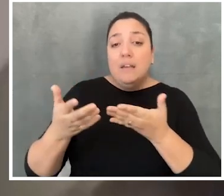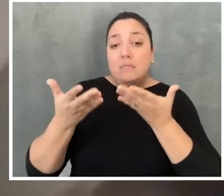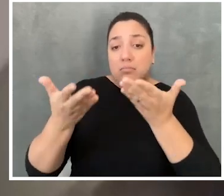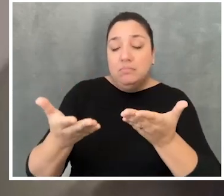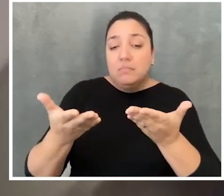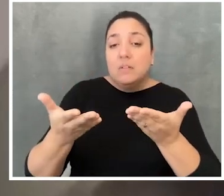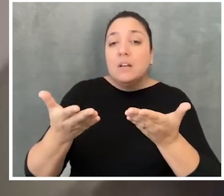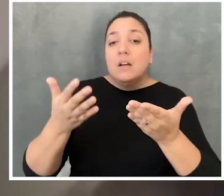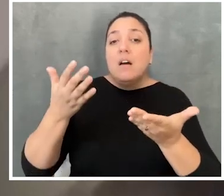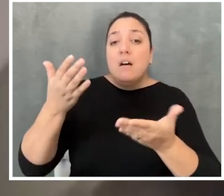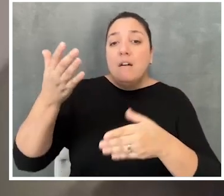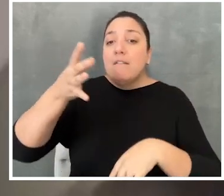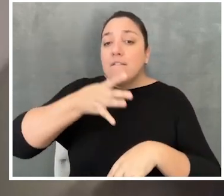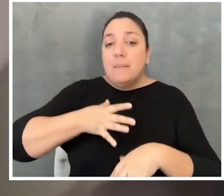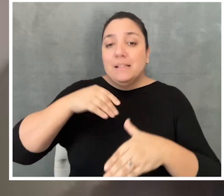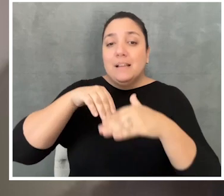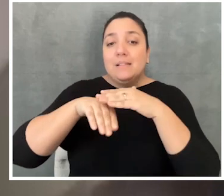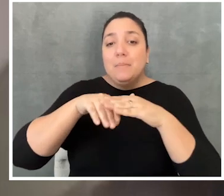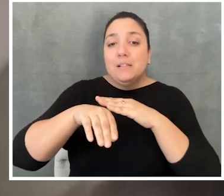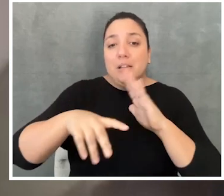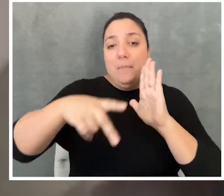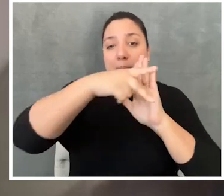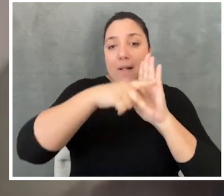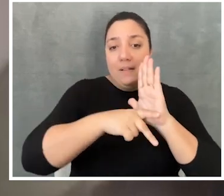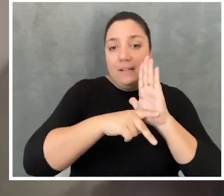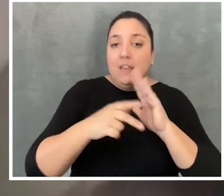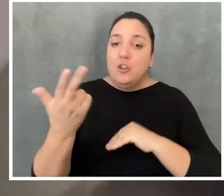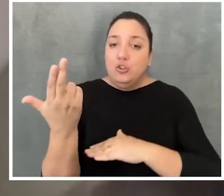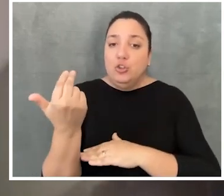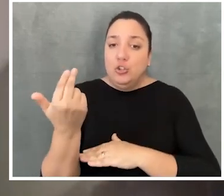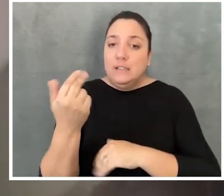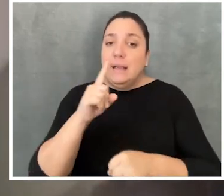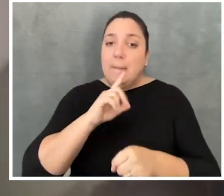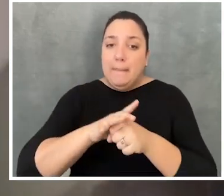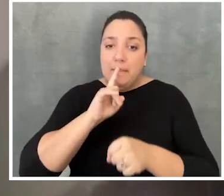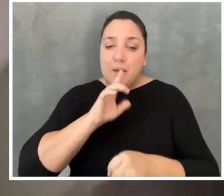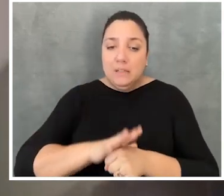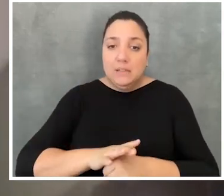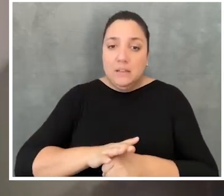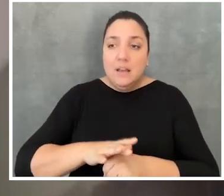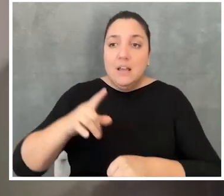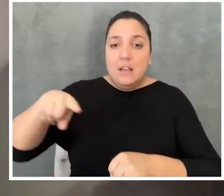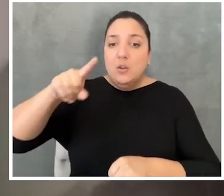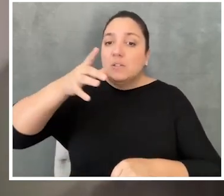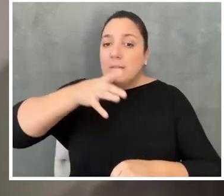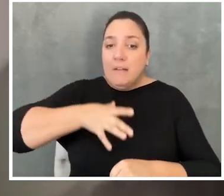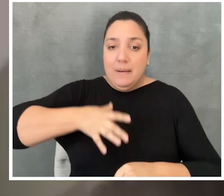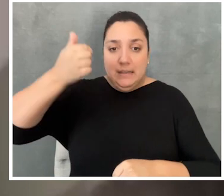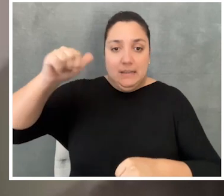which is a series of 13 commitments that feminist organizations